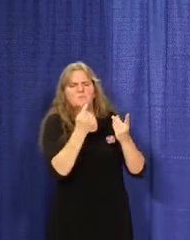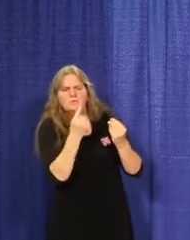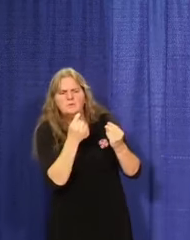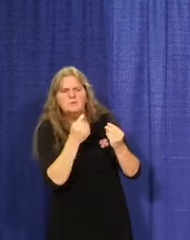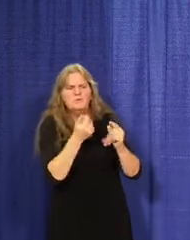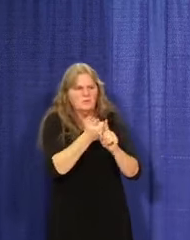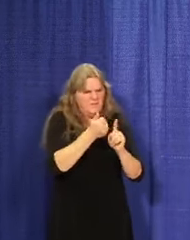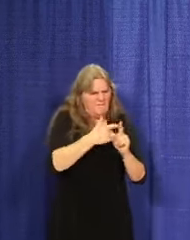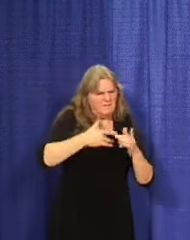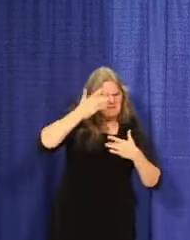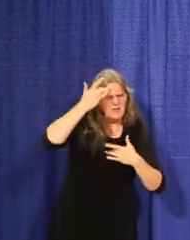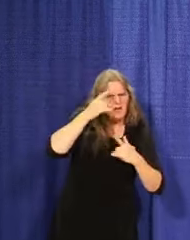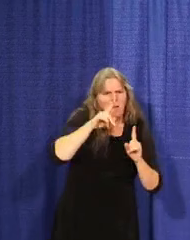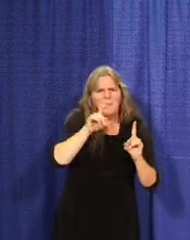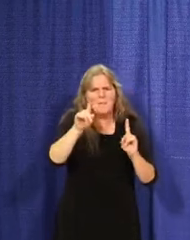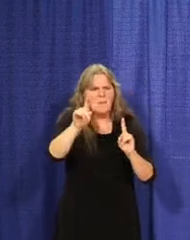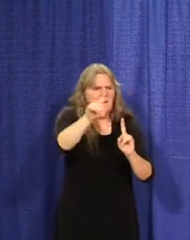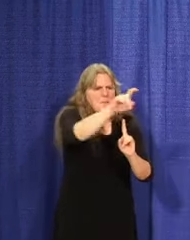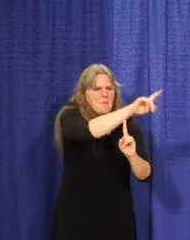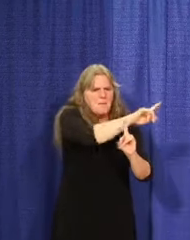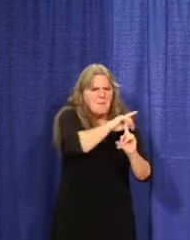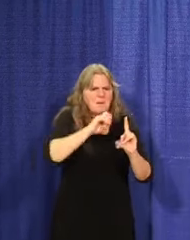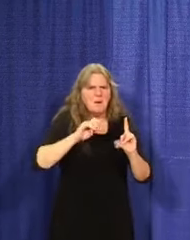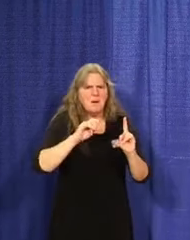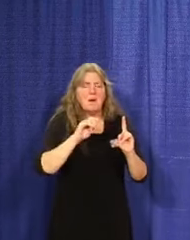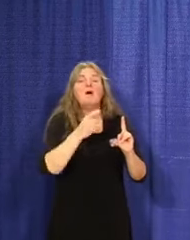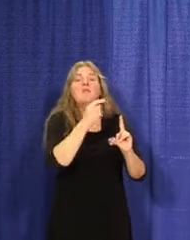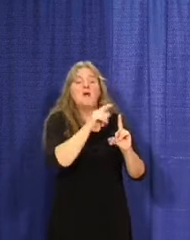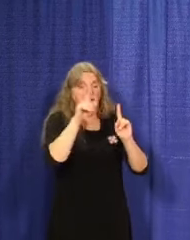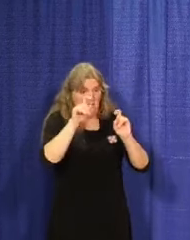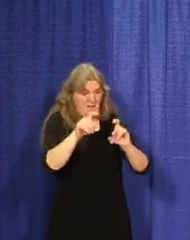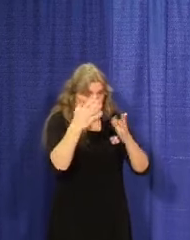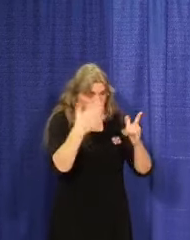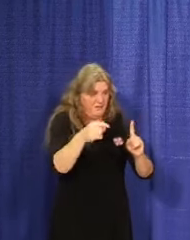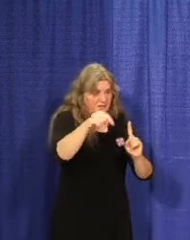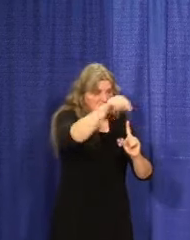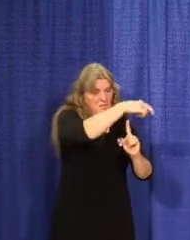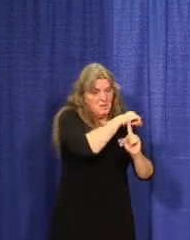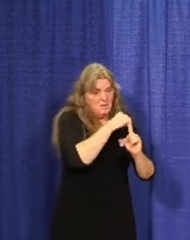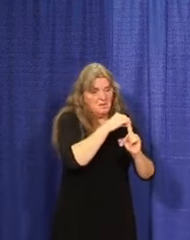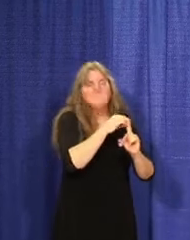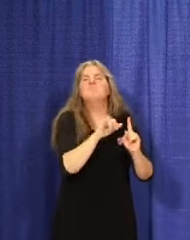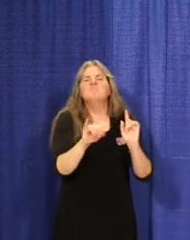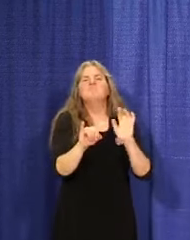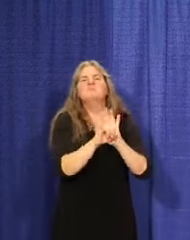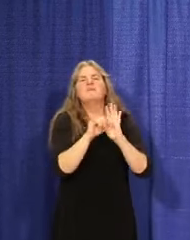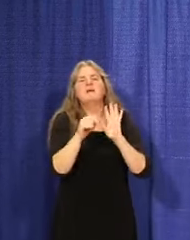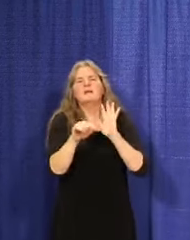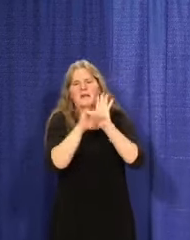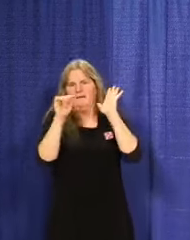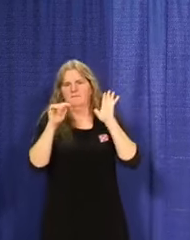Needless to say, all of the tests done on contacts have come back negative. This by the complexities of this